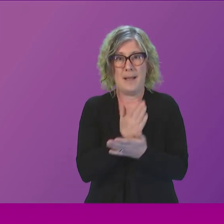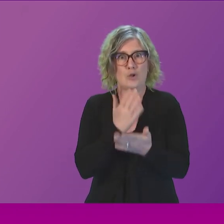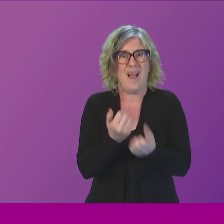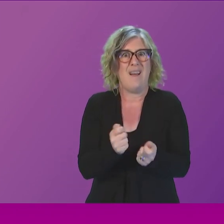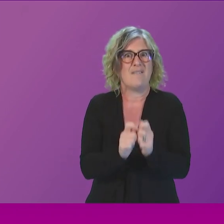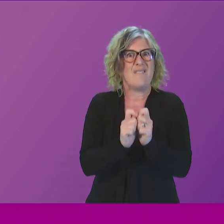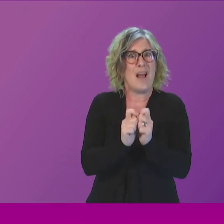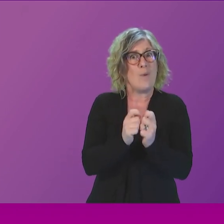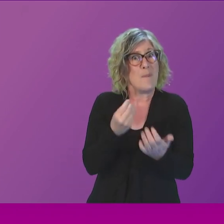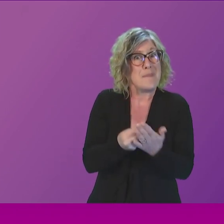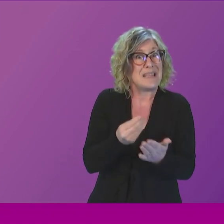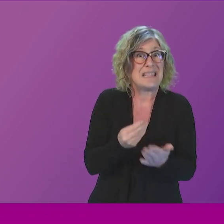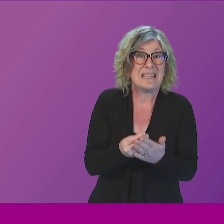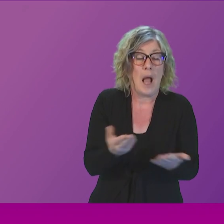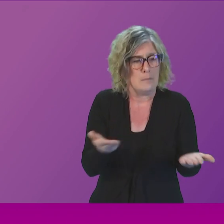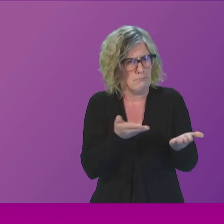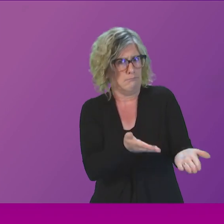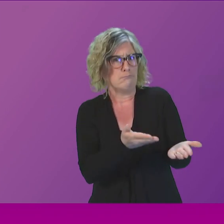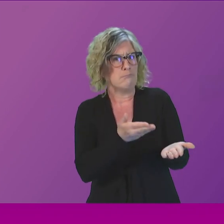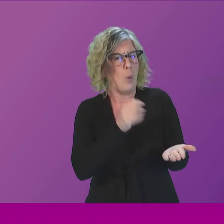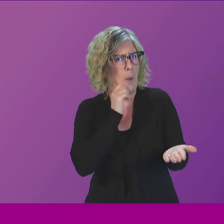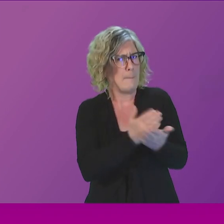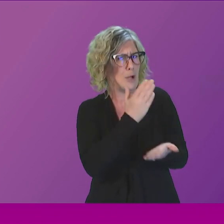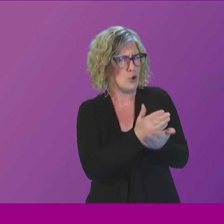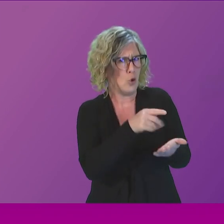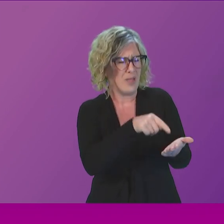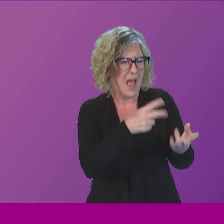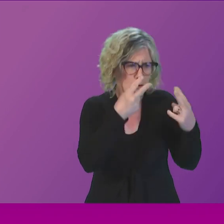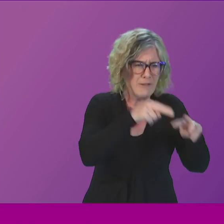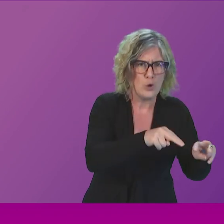Of course, the SFRS would ensure that it does that in collaboration and in conjunction with